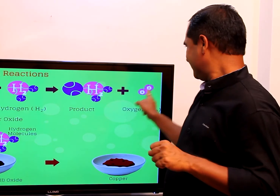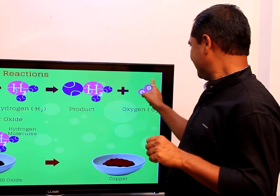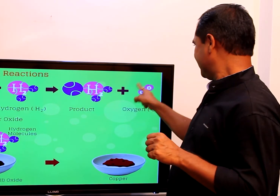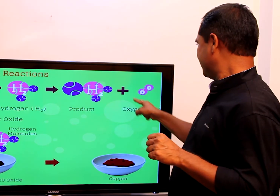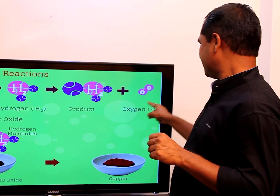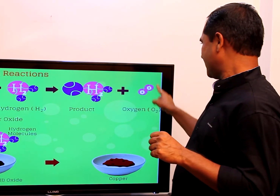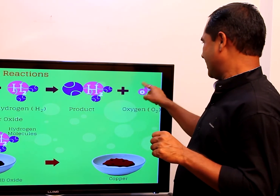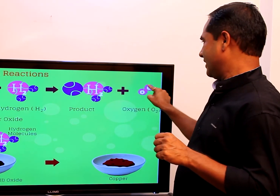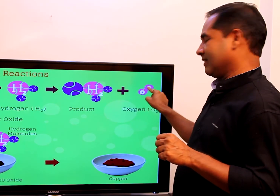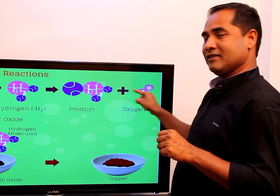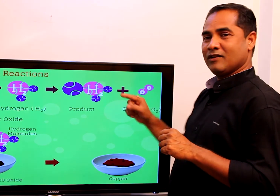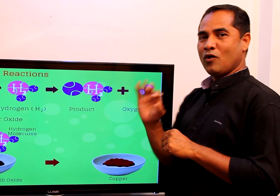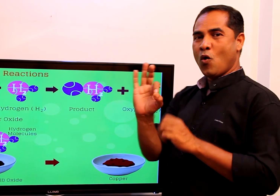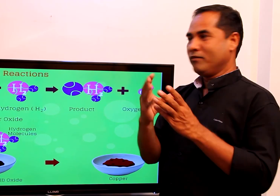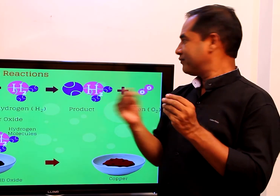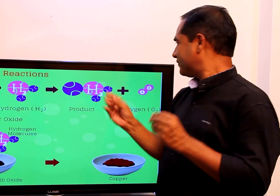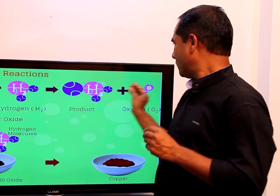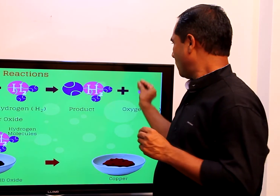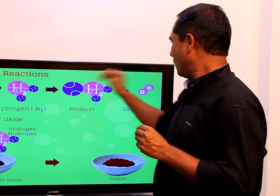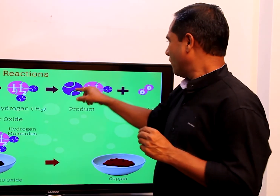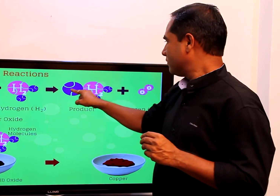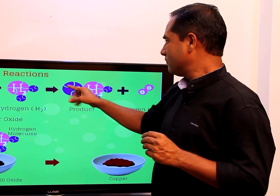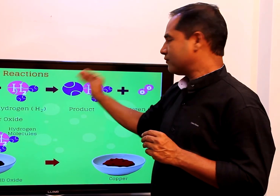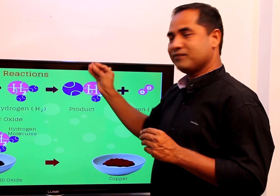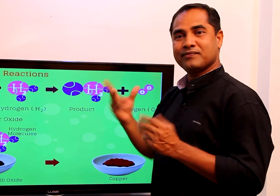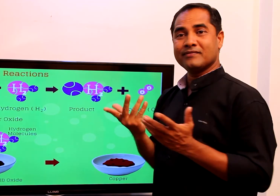That's why these two are opposite reactions.